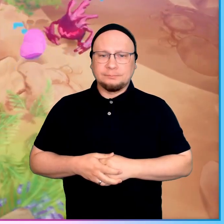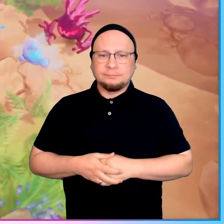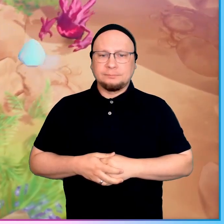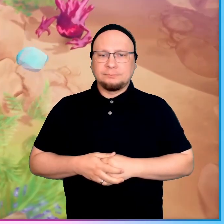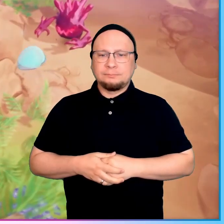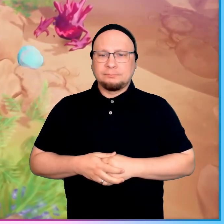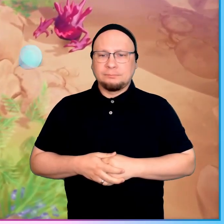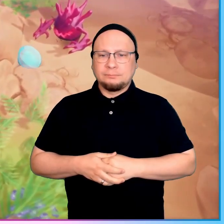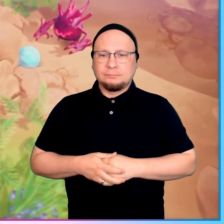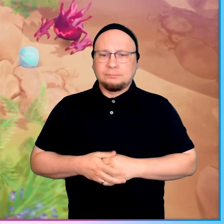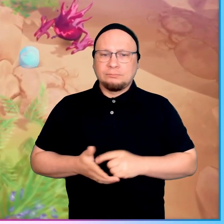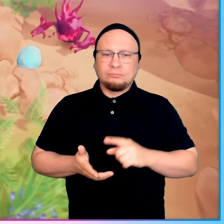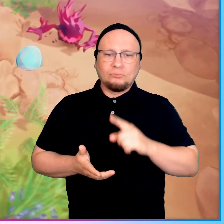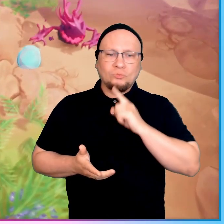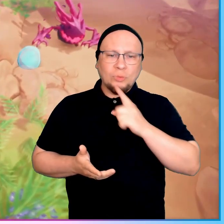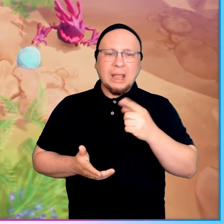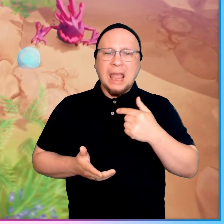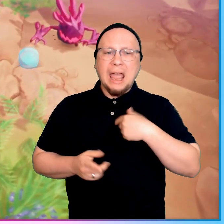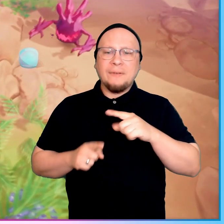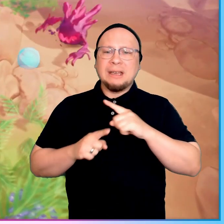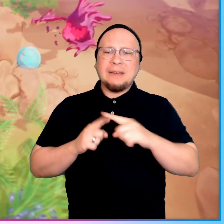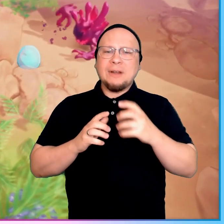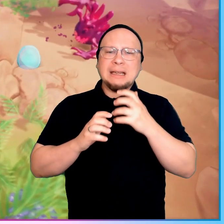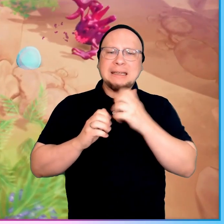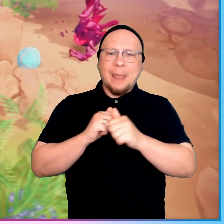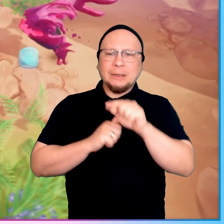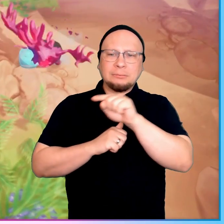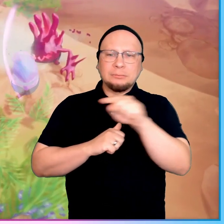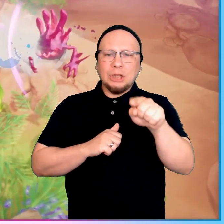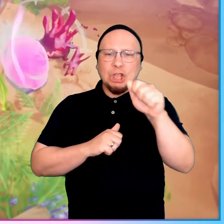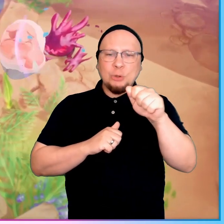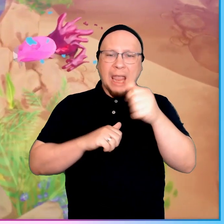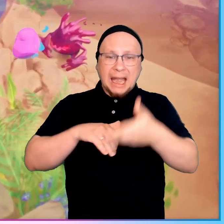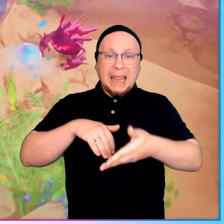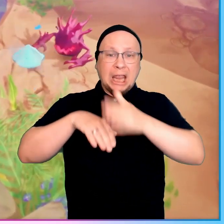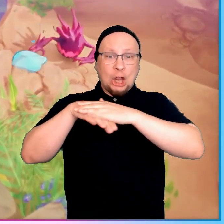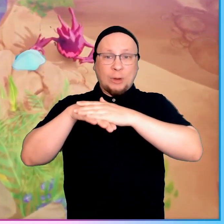Enemies and bosses have different damage scales, allowing you to up the challenge, or cushion the blows.